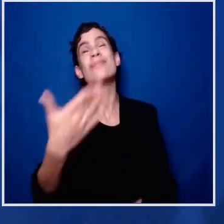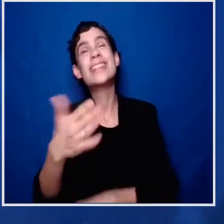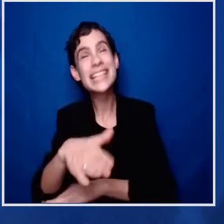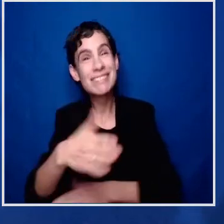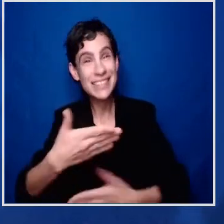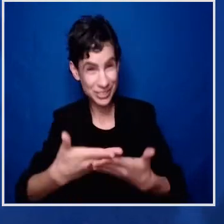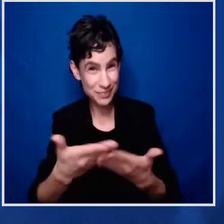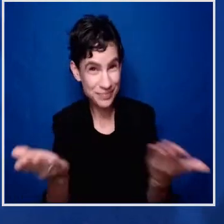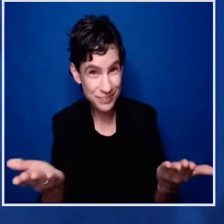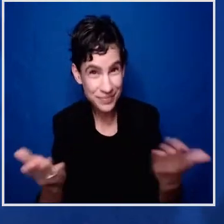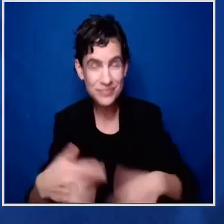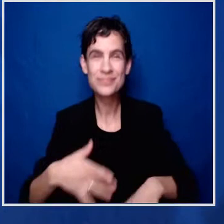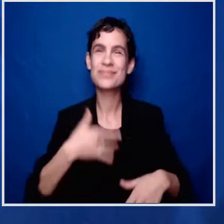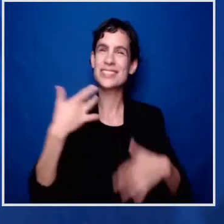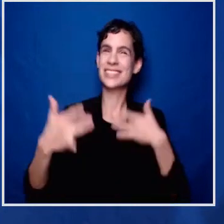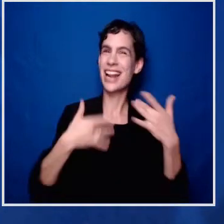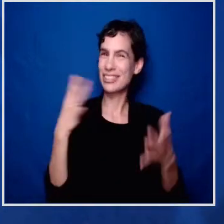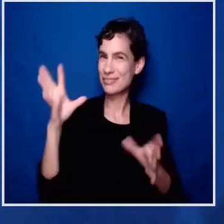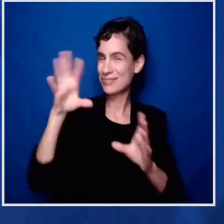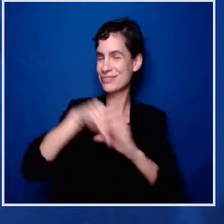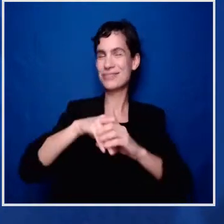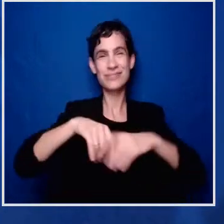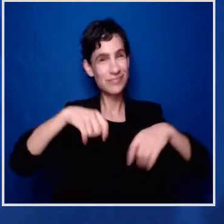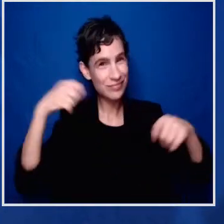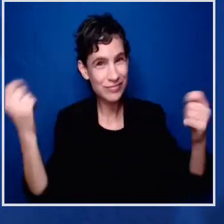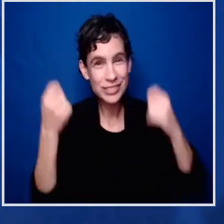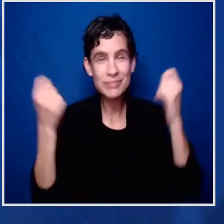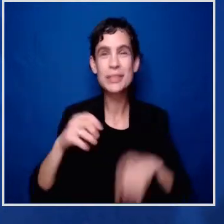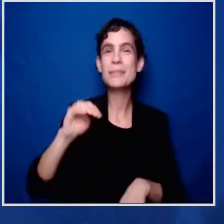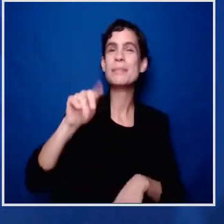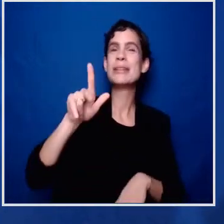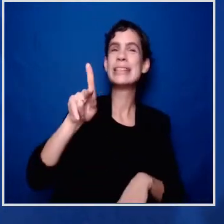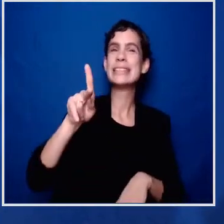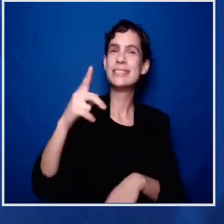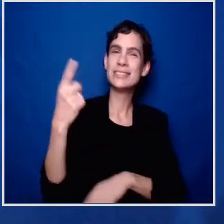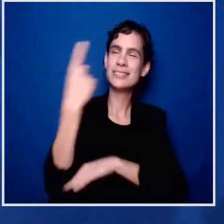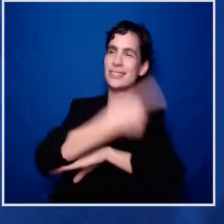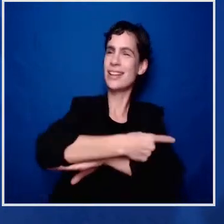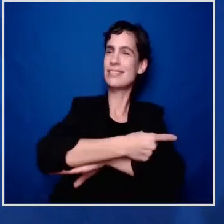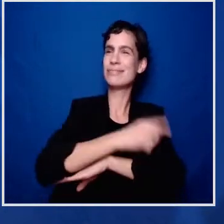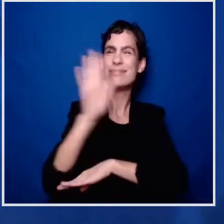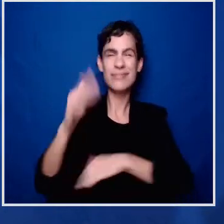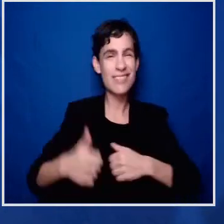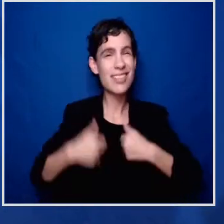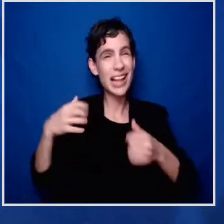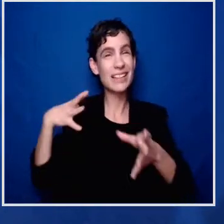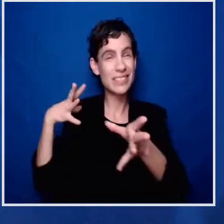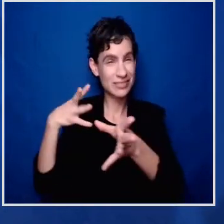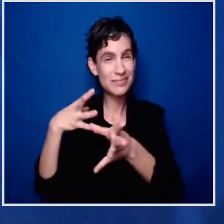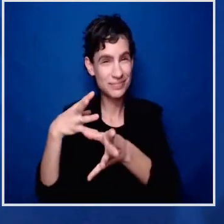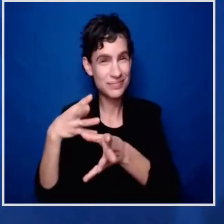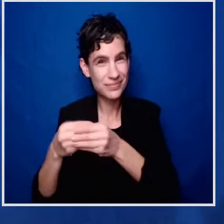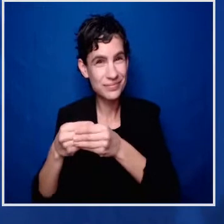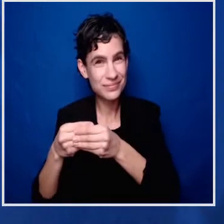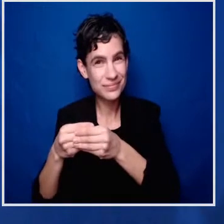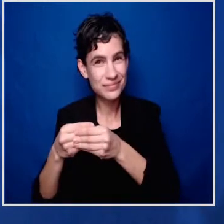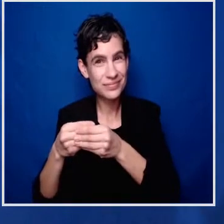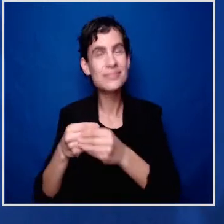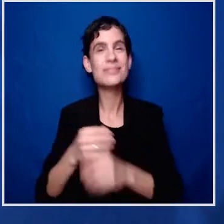SHARICE DAVIDS. GOOD EVENING, I AM SO HONORED TO JOIN THIS GROUP OF DISTINGUISHED GUESTS , TO CELEBRATE THE LIFE OF DR. MARTIN LUTHER KING JR. AND